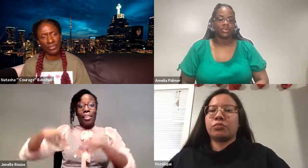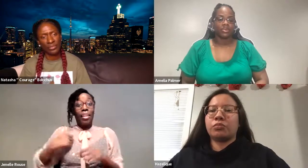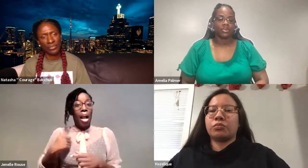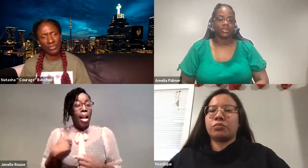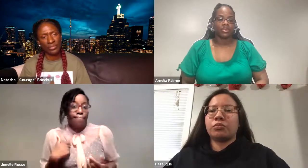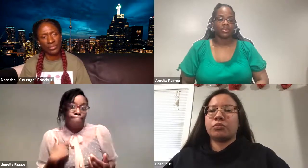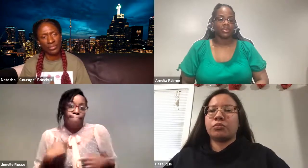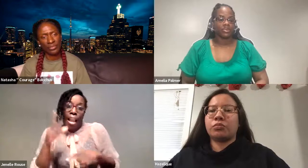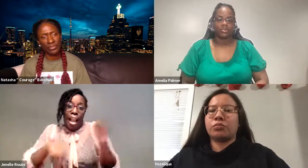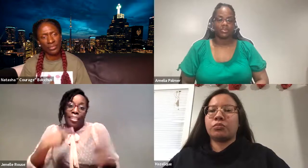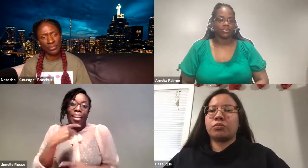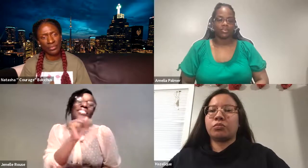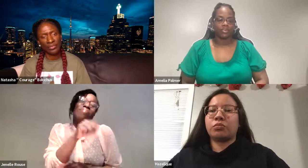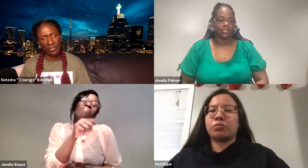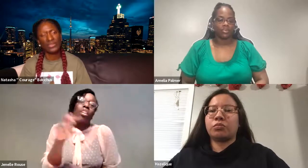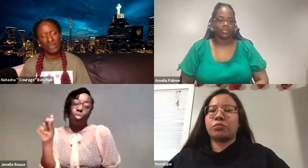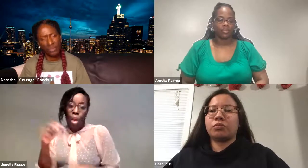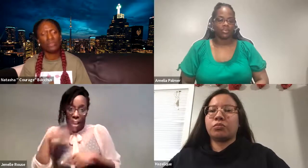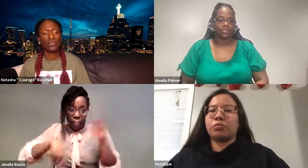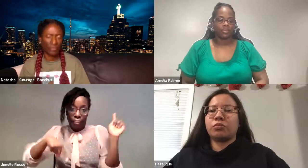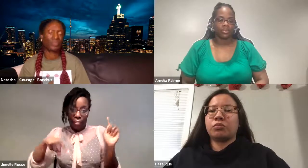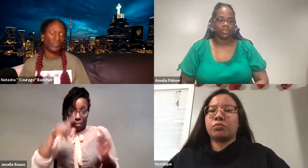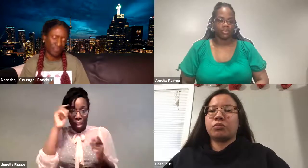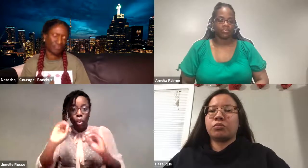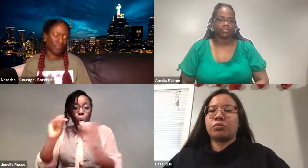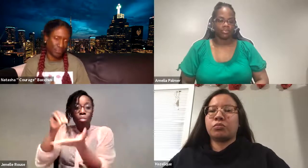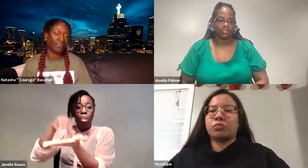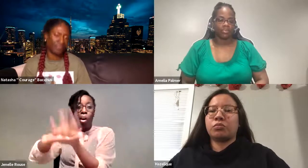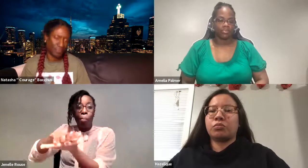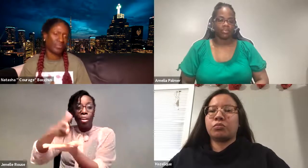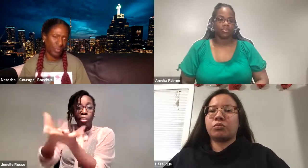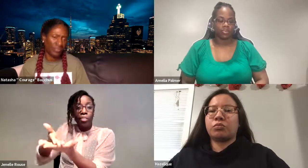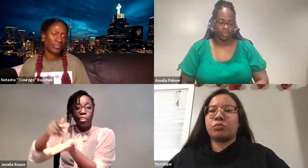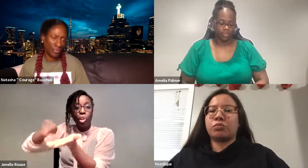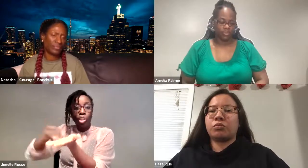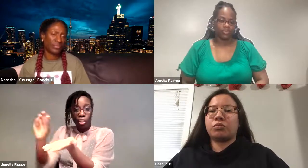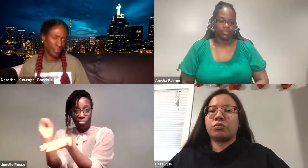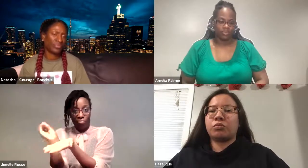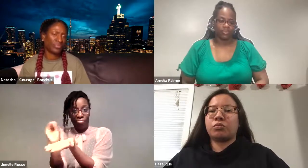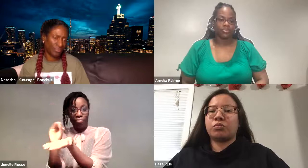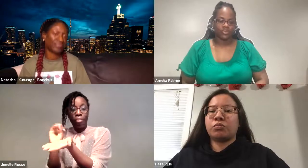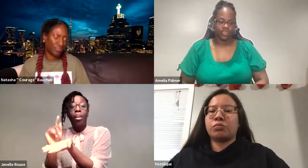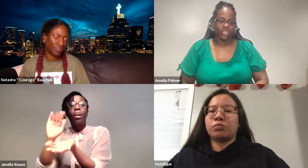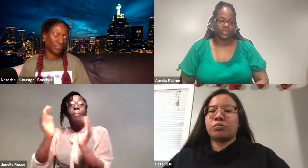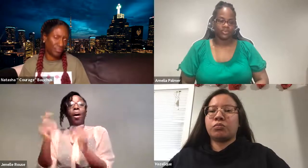BASL doesn't really have a lot. i'd have no answer as to like what it is because there hasn't been